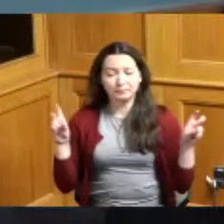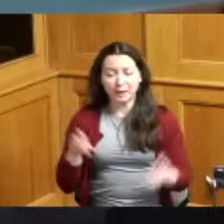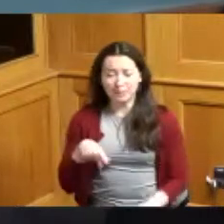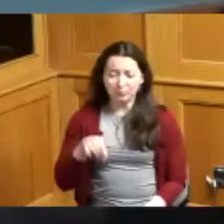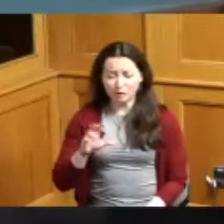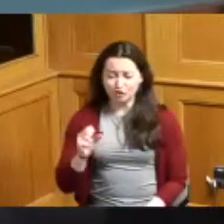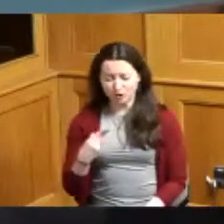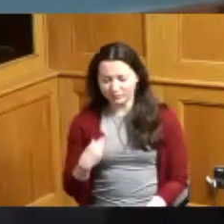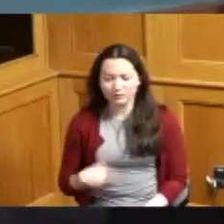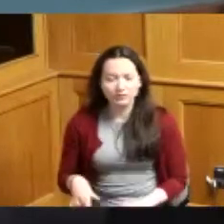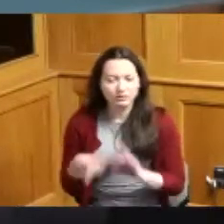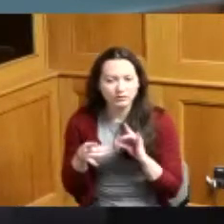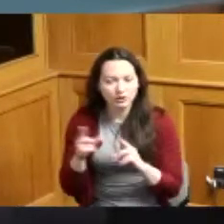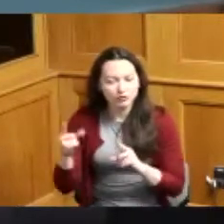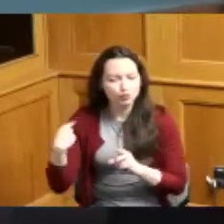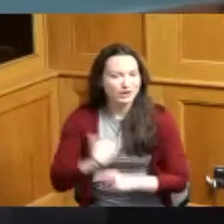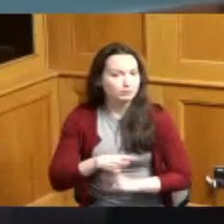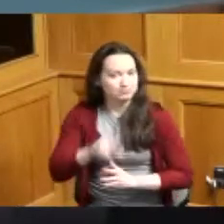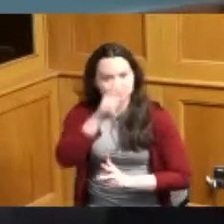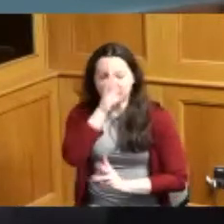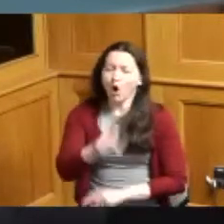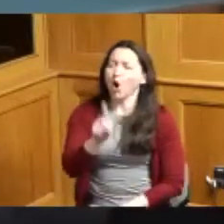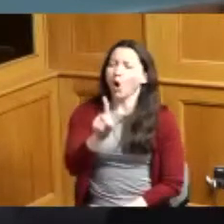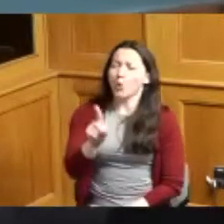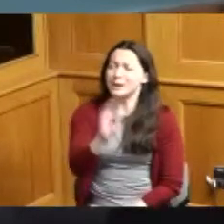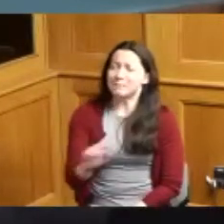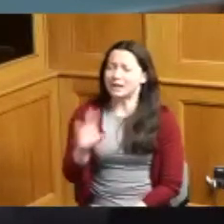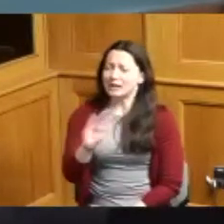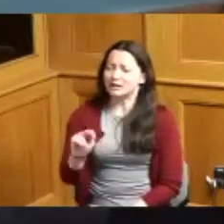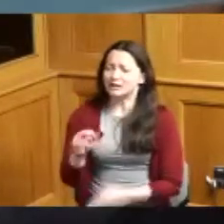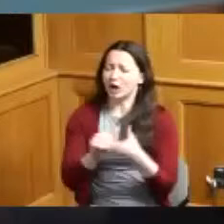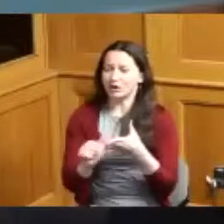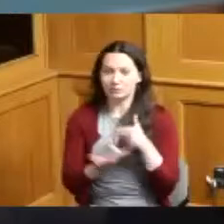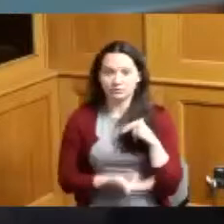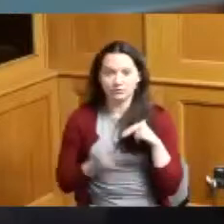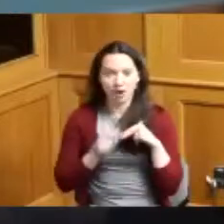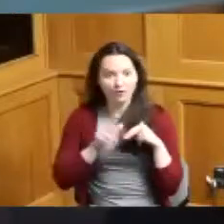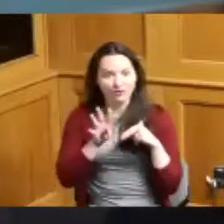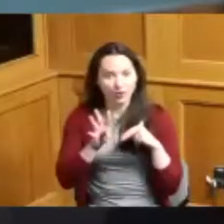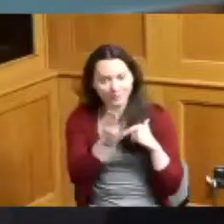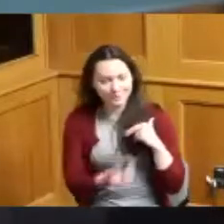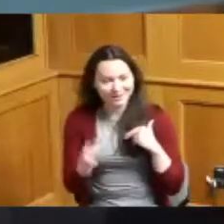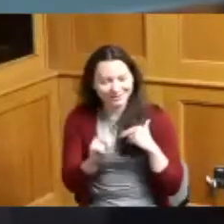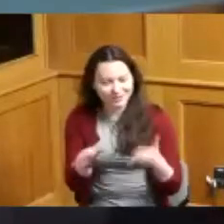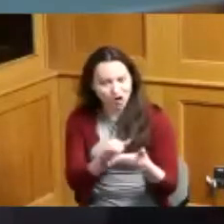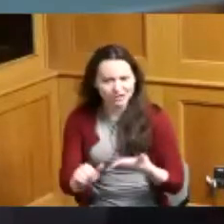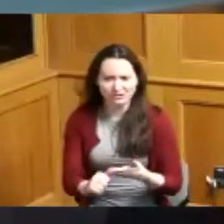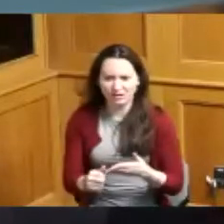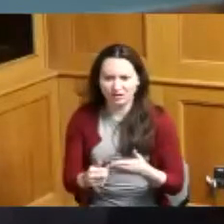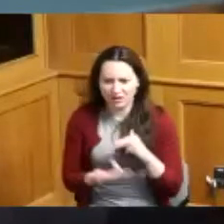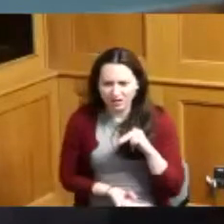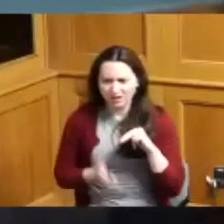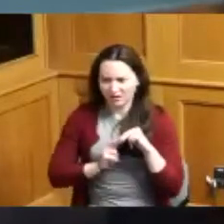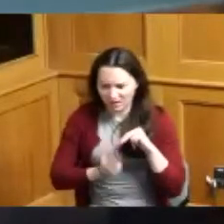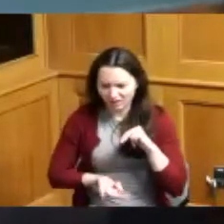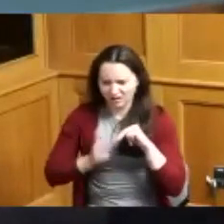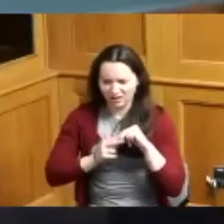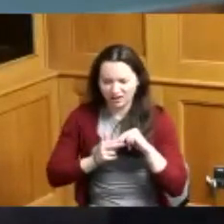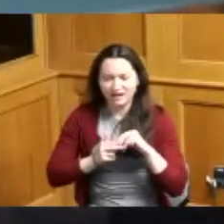uh we were set we originally said it was going to be one million dollars then it became four million dollars and this just becomes a major sliding scale